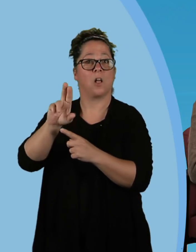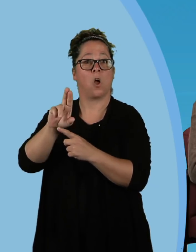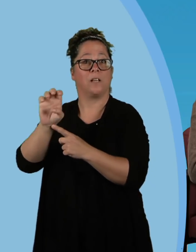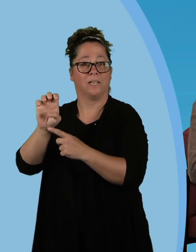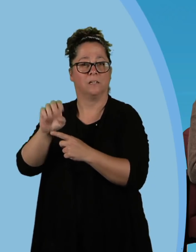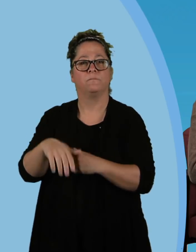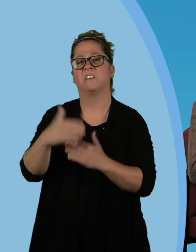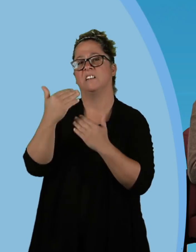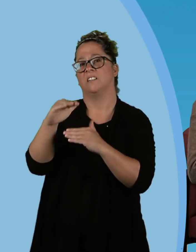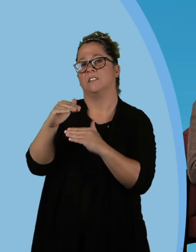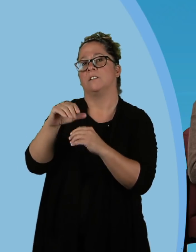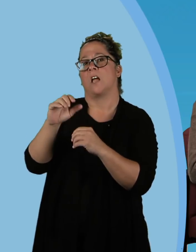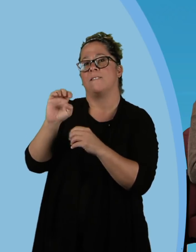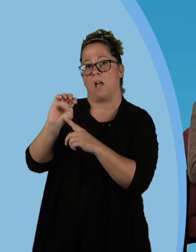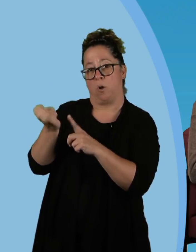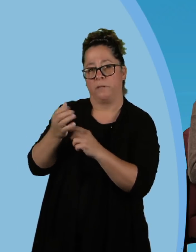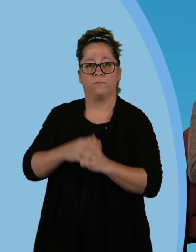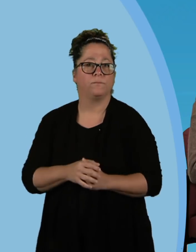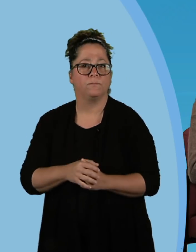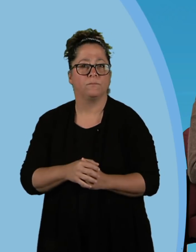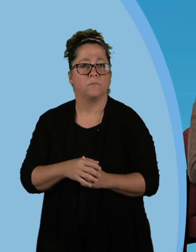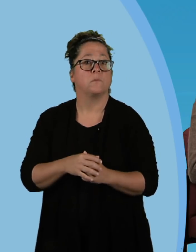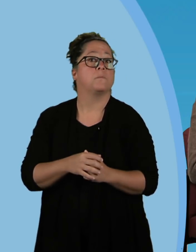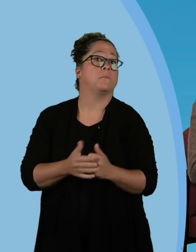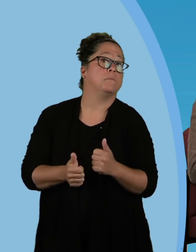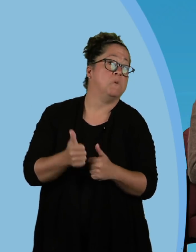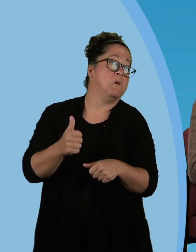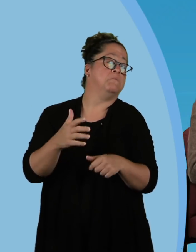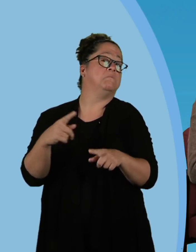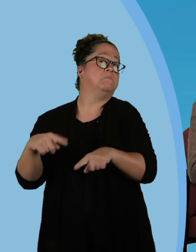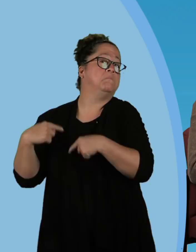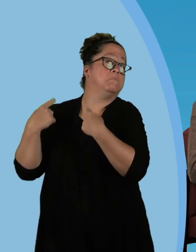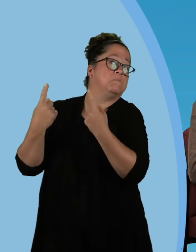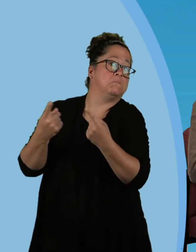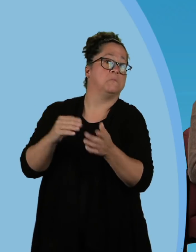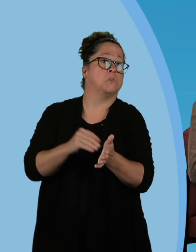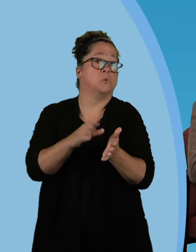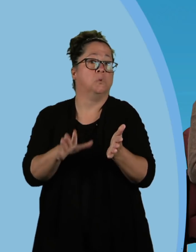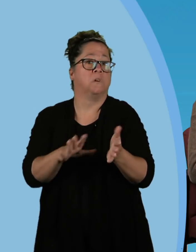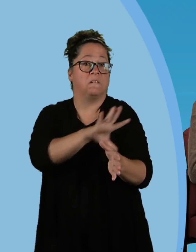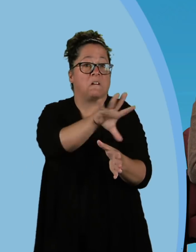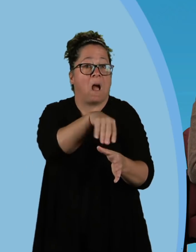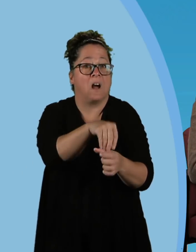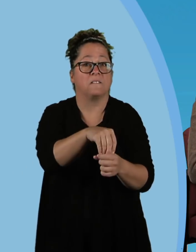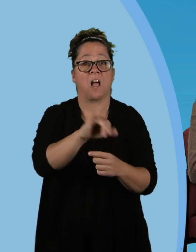and one of the main points of that is to ensure that deaf and hard of hearing students have access